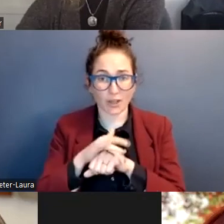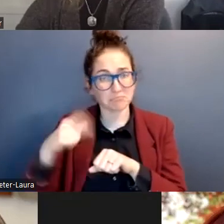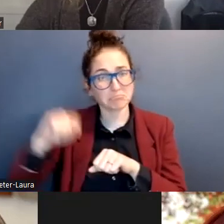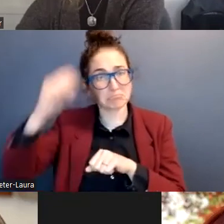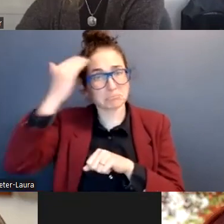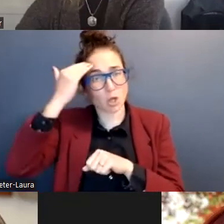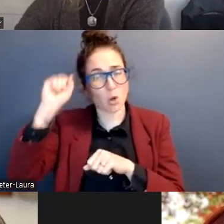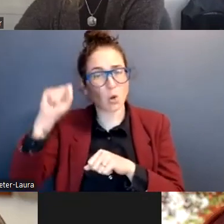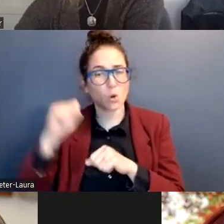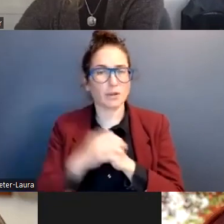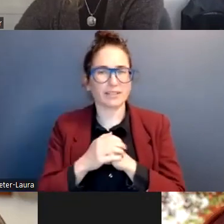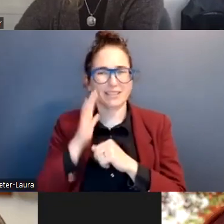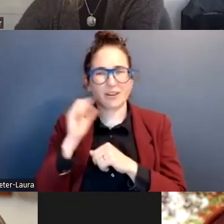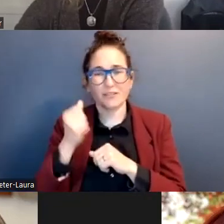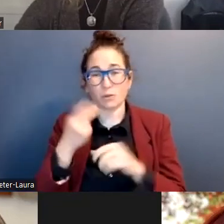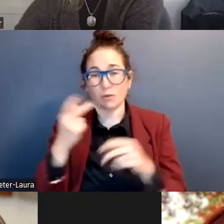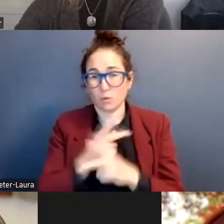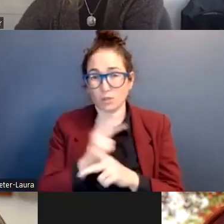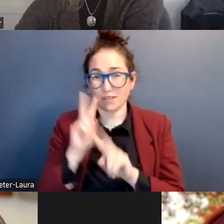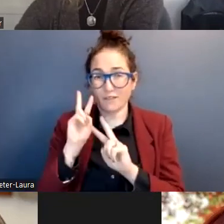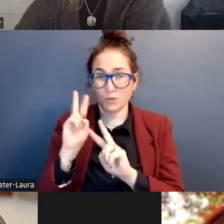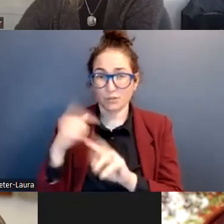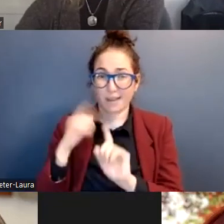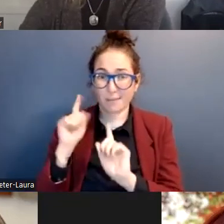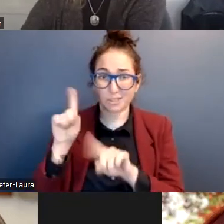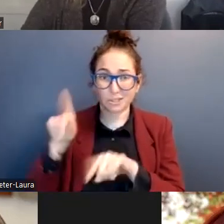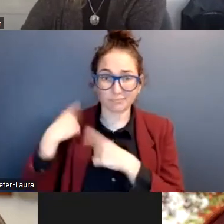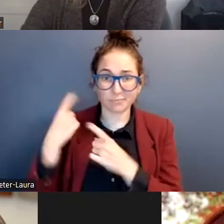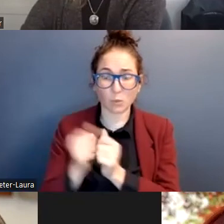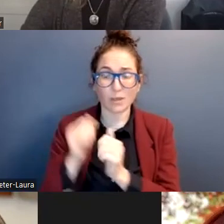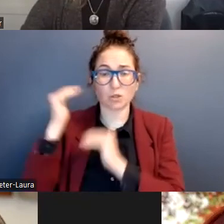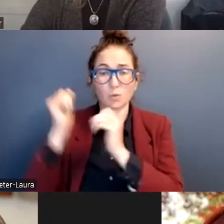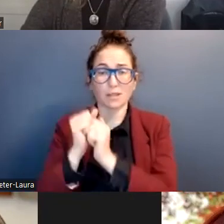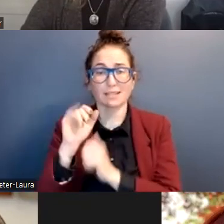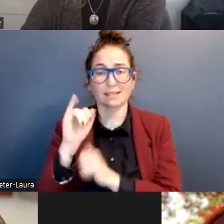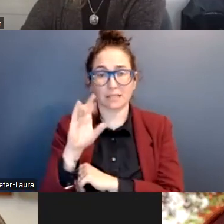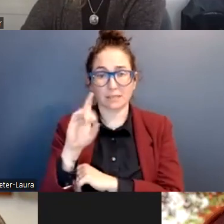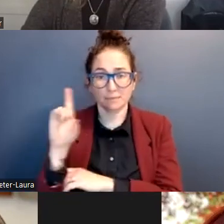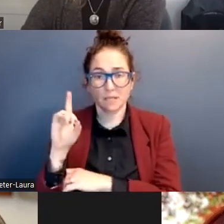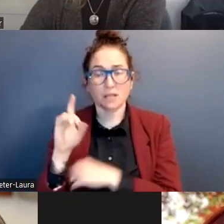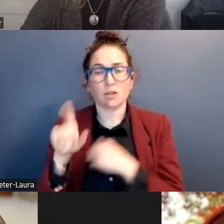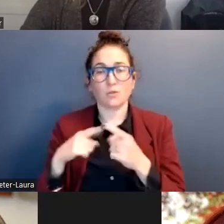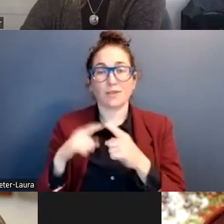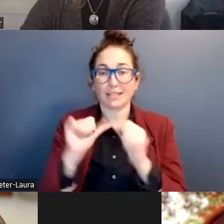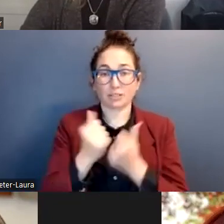couple of the worst funerals I've been to with an adult with intellectual developmental disabilities is where an agency didn't know anybody. And they